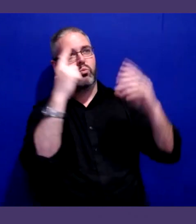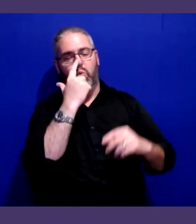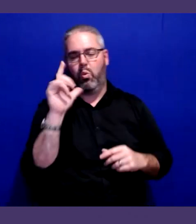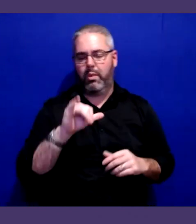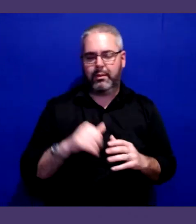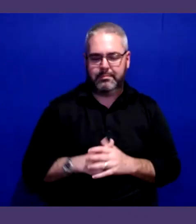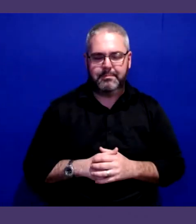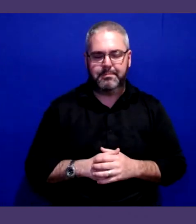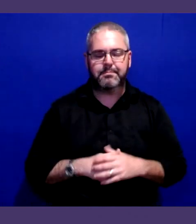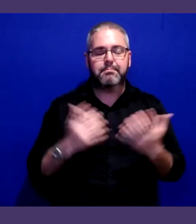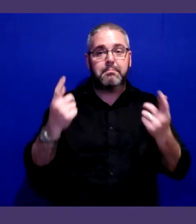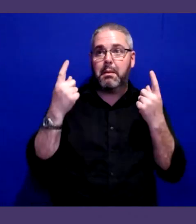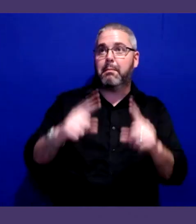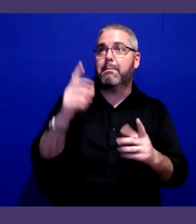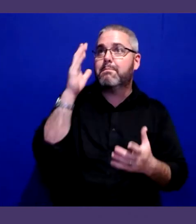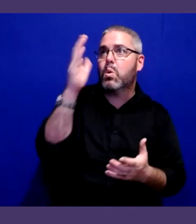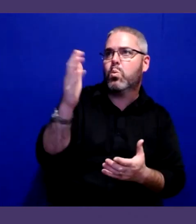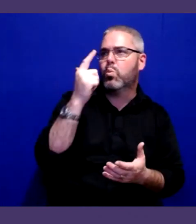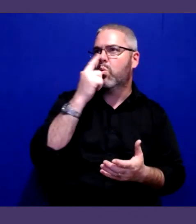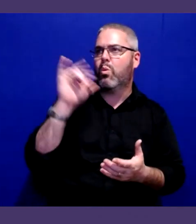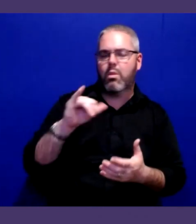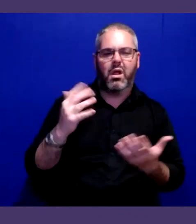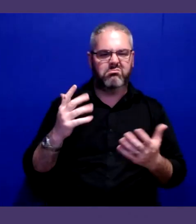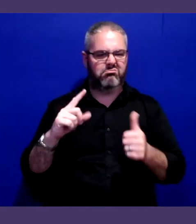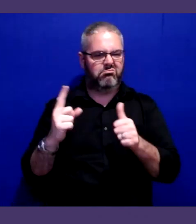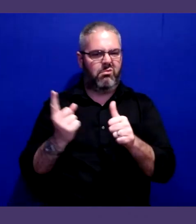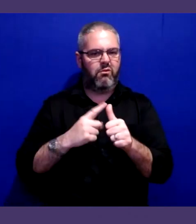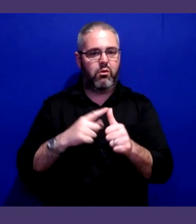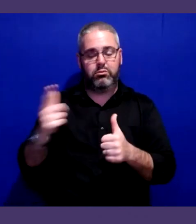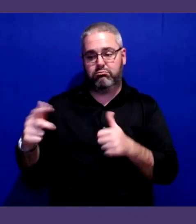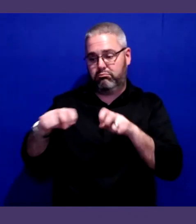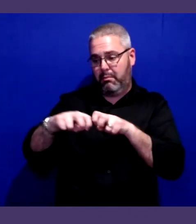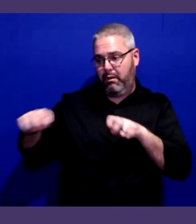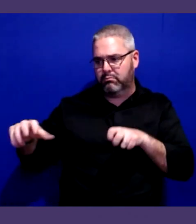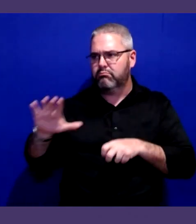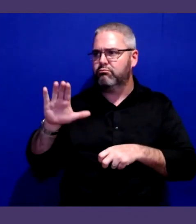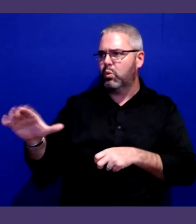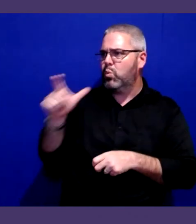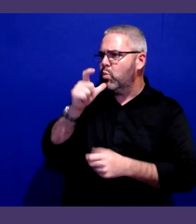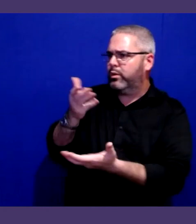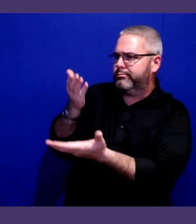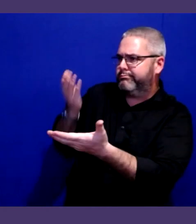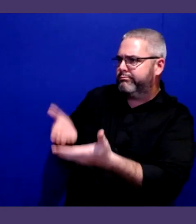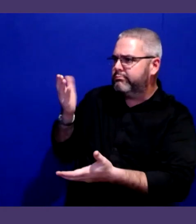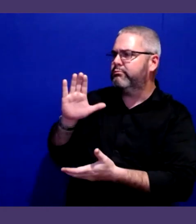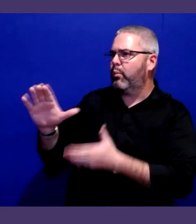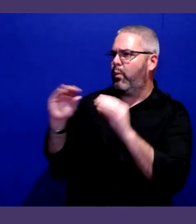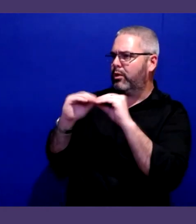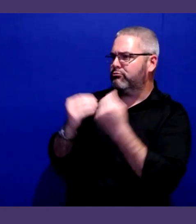But first, let's get to know our panelists and their organizations a little bit better. Sam, would you like to kick us off?